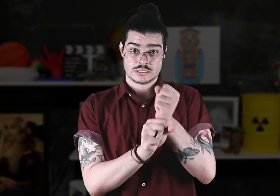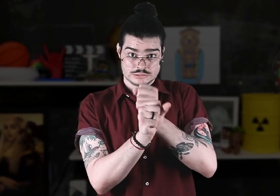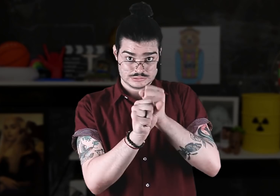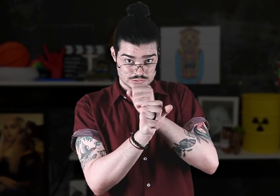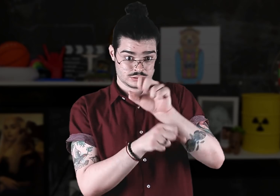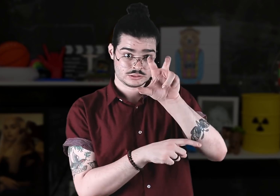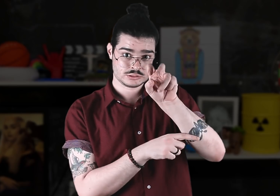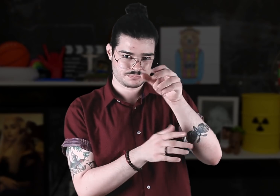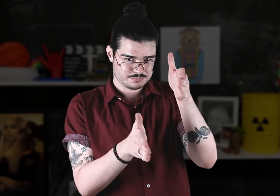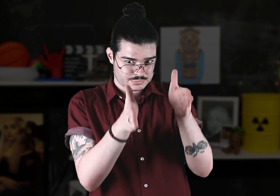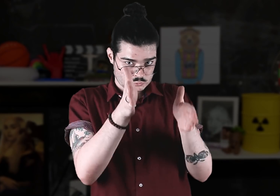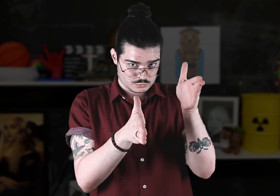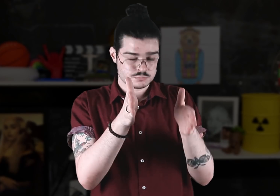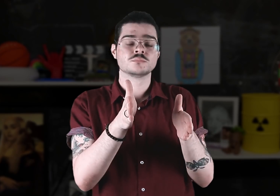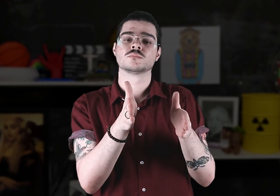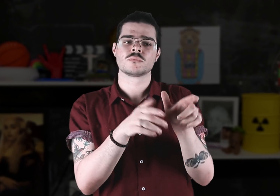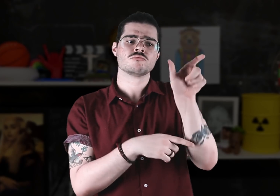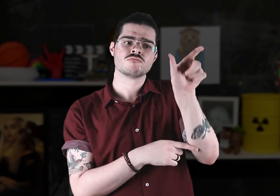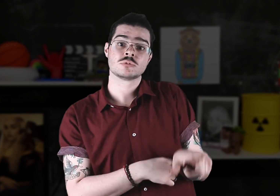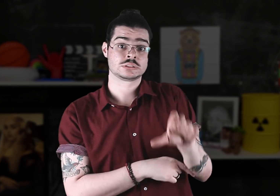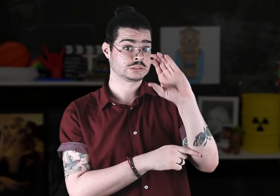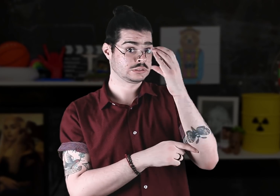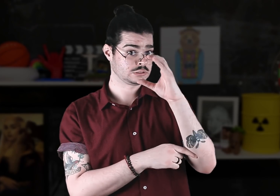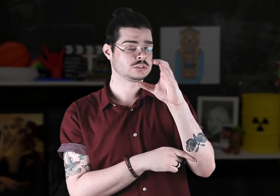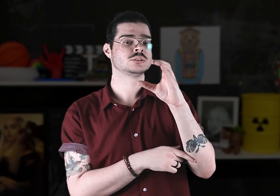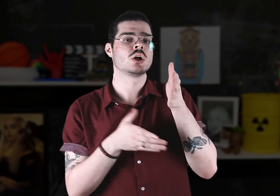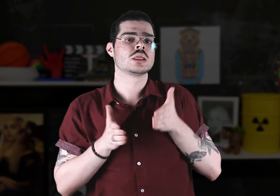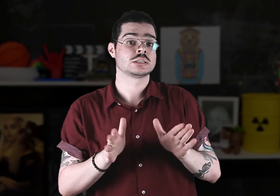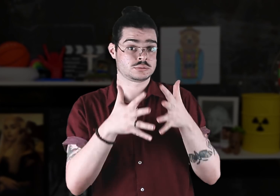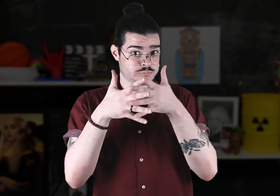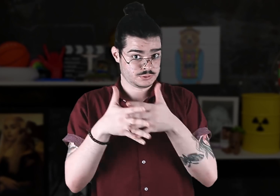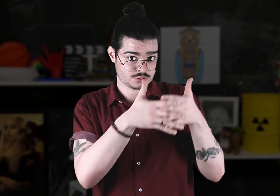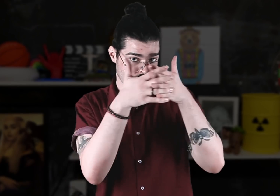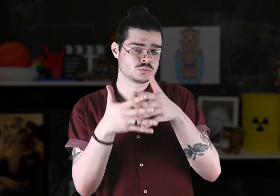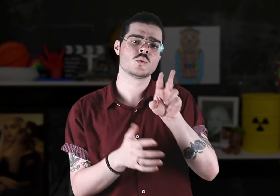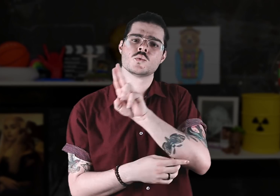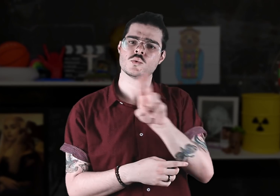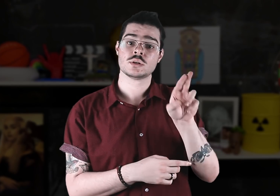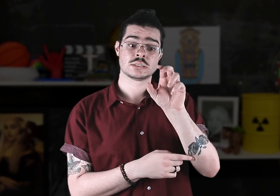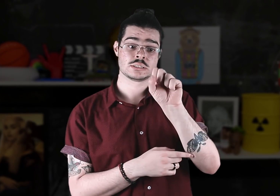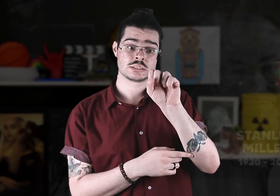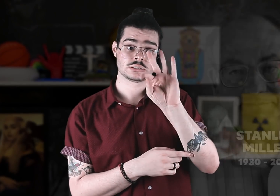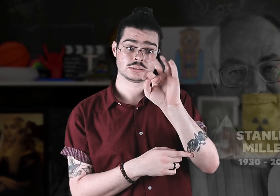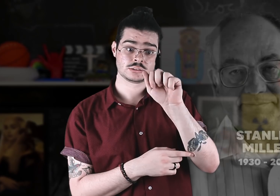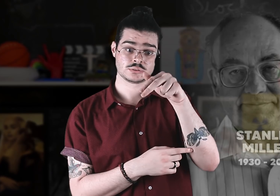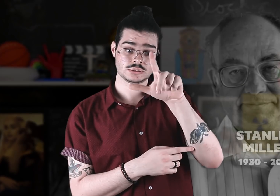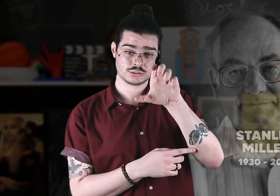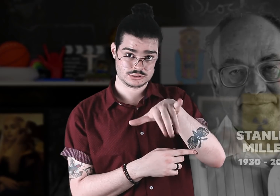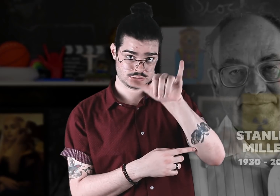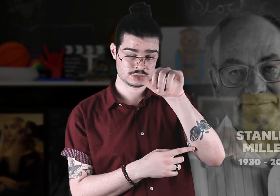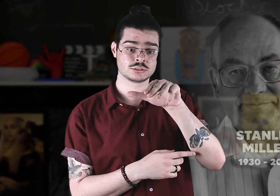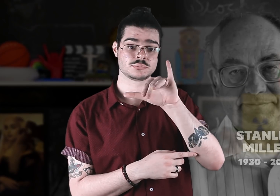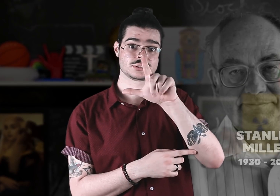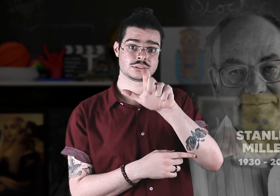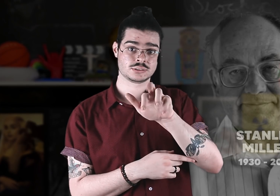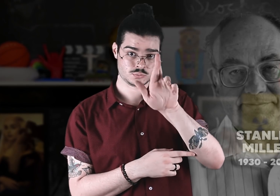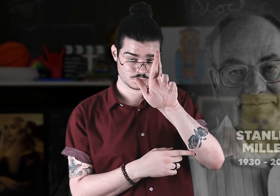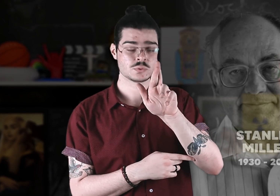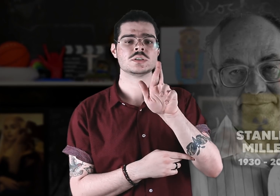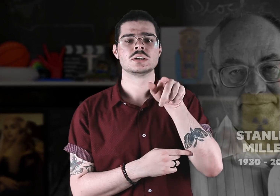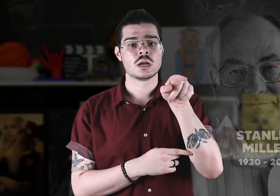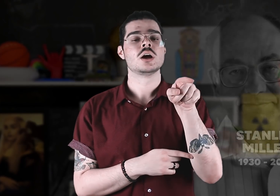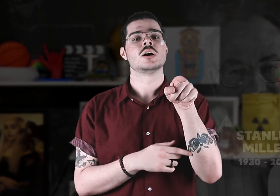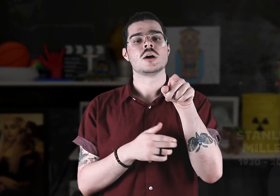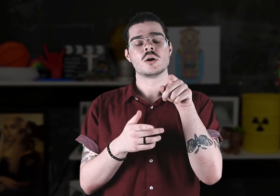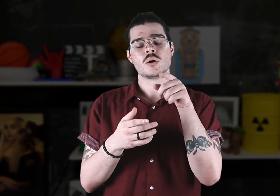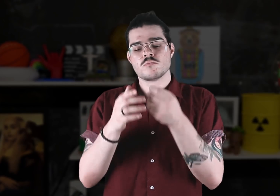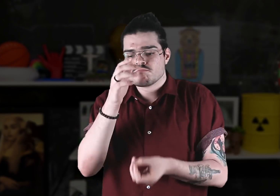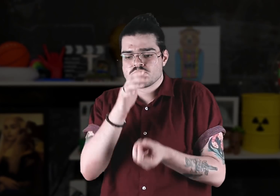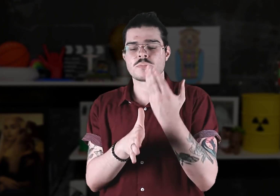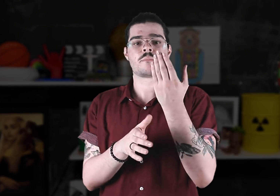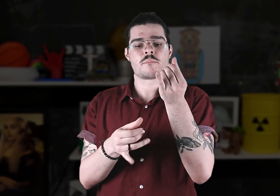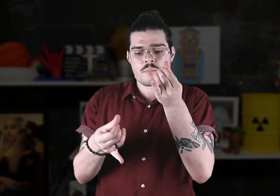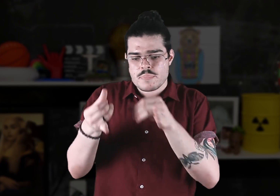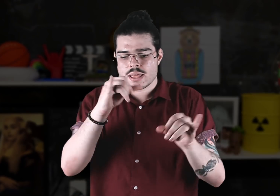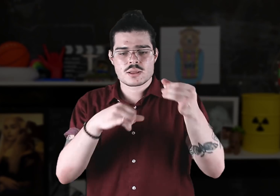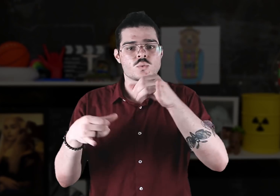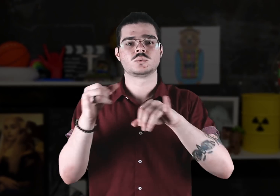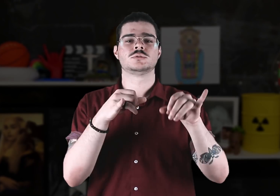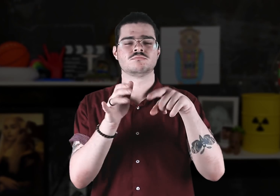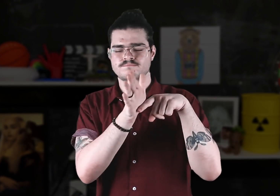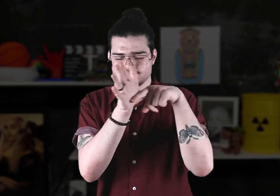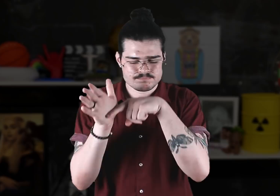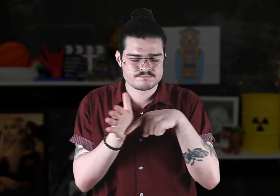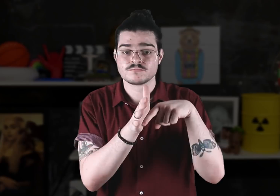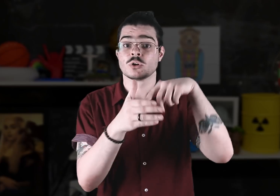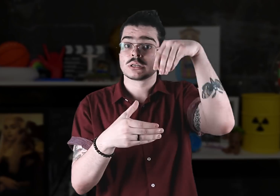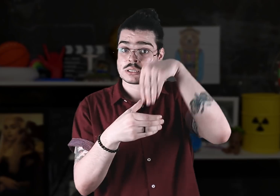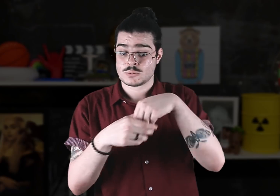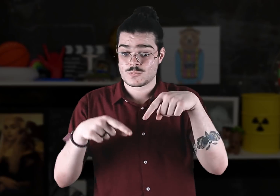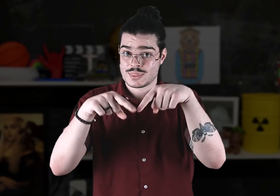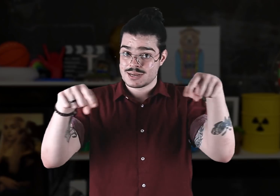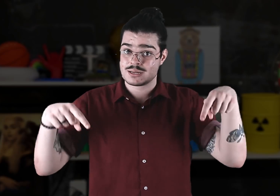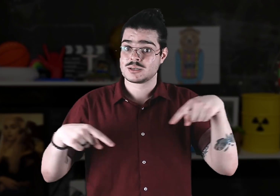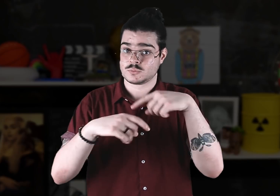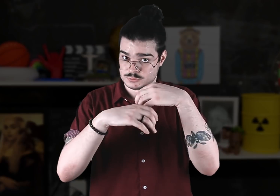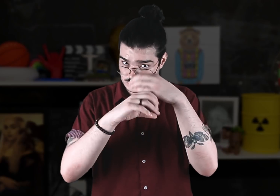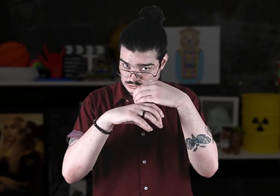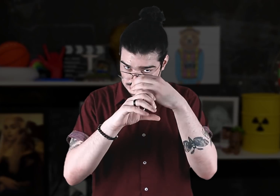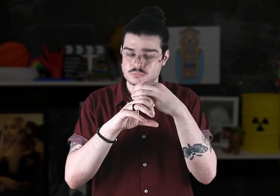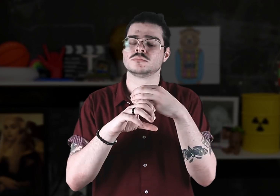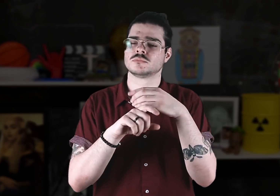In the 1950s, American scientist Stanley Miller created a chemical laboratory experiment